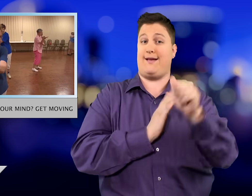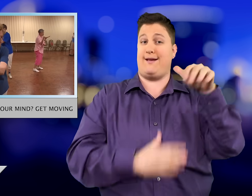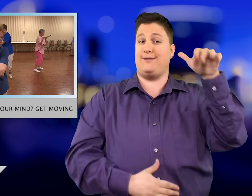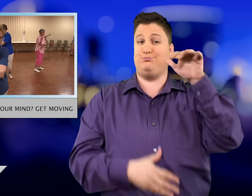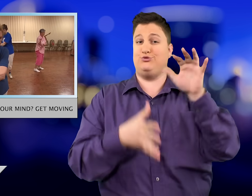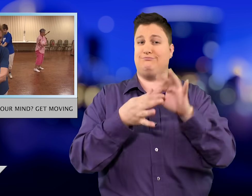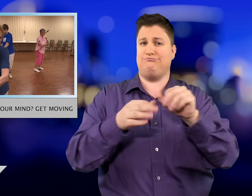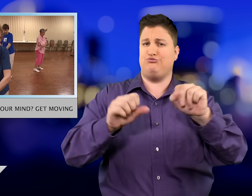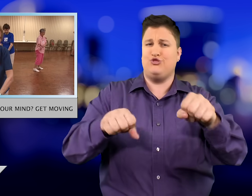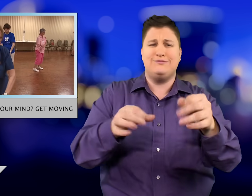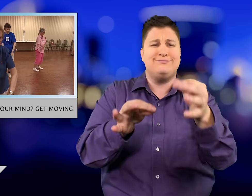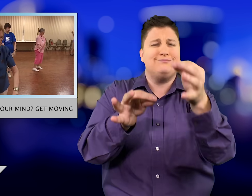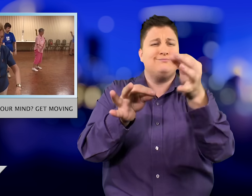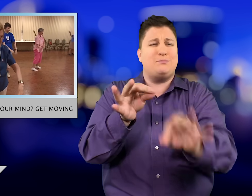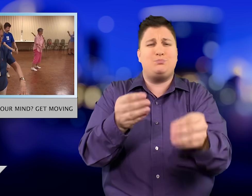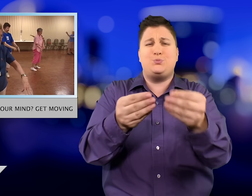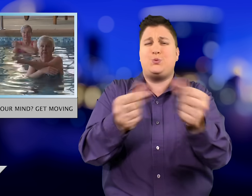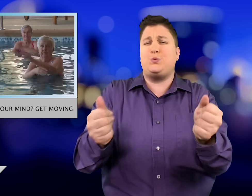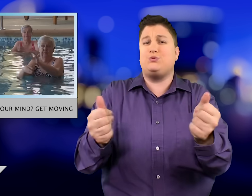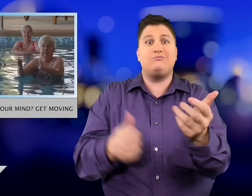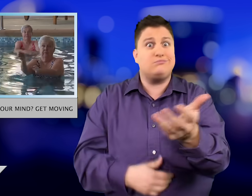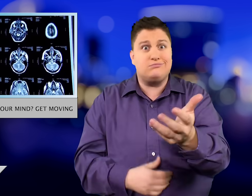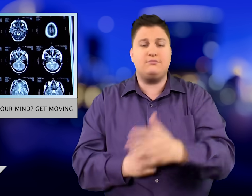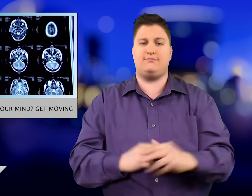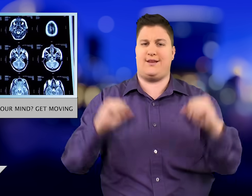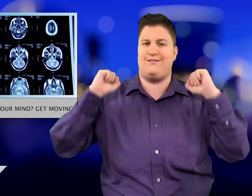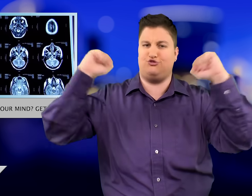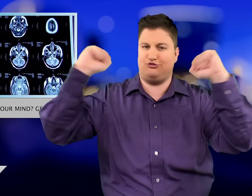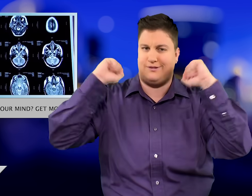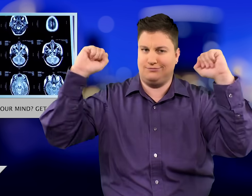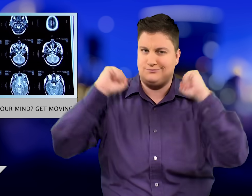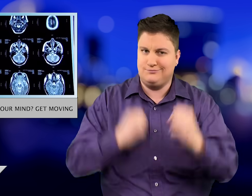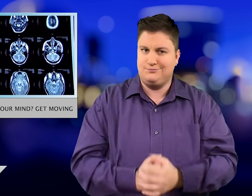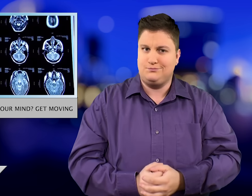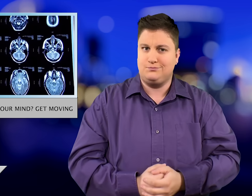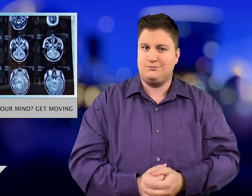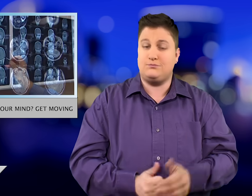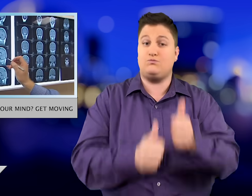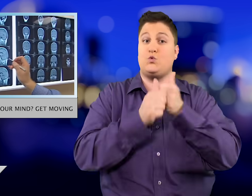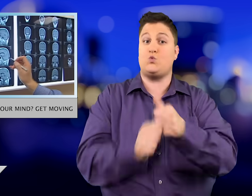experts say there could be one simple solution -- exercise.